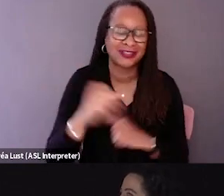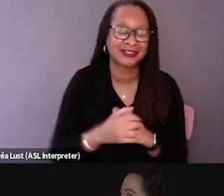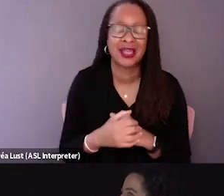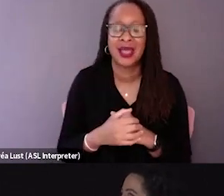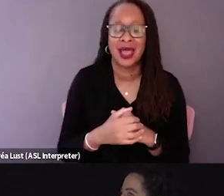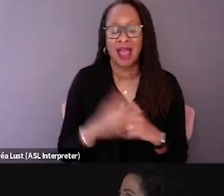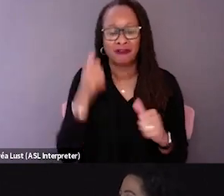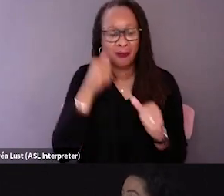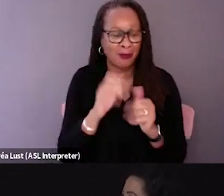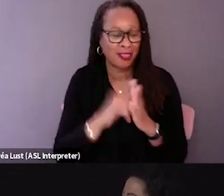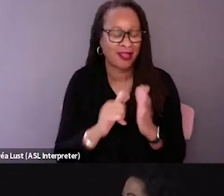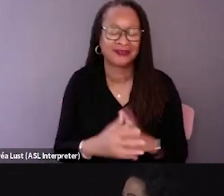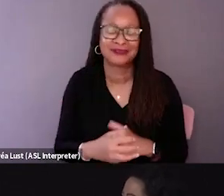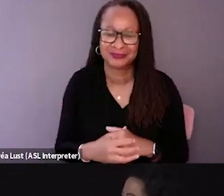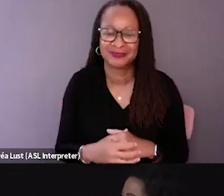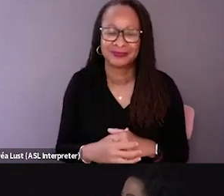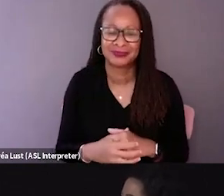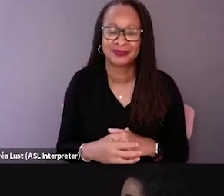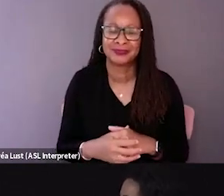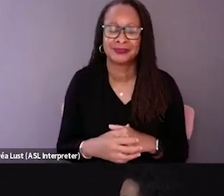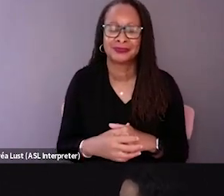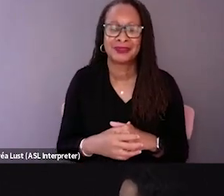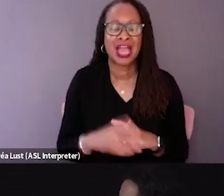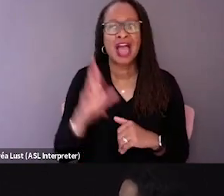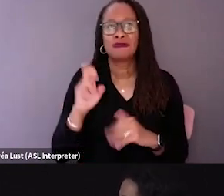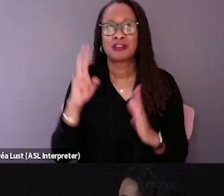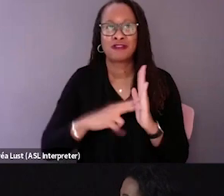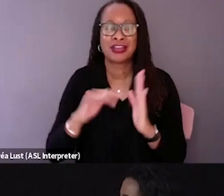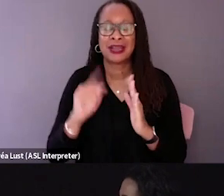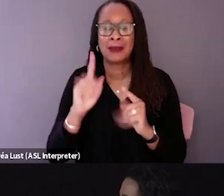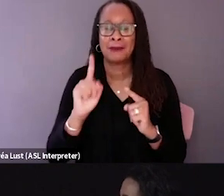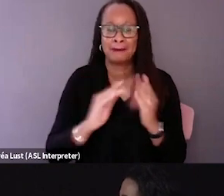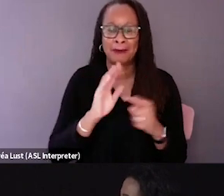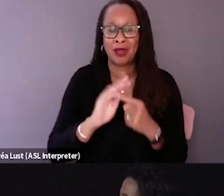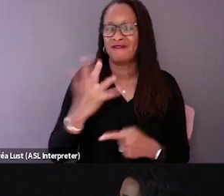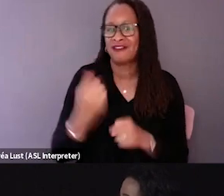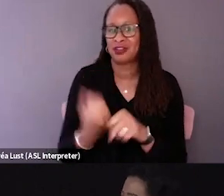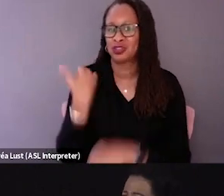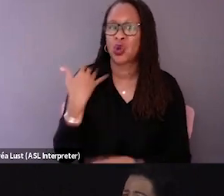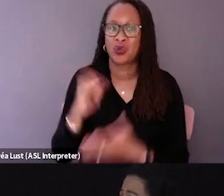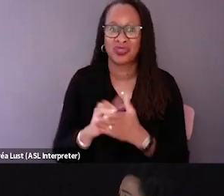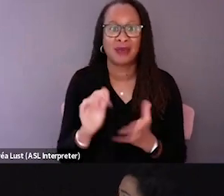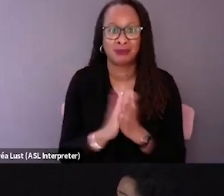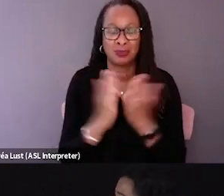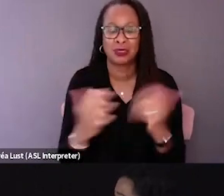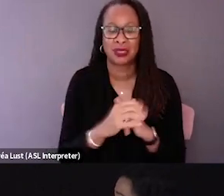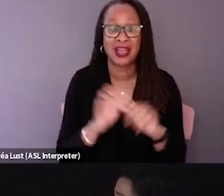I remember I just reread it about five years ago and I couldn't believe how well it holds up. Yeah. But I could probably say that about all these books.